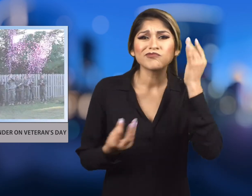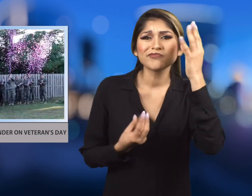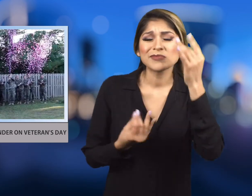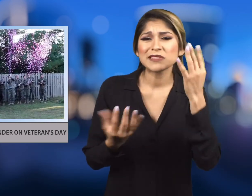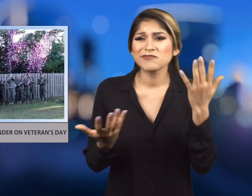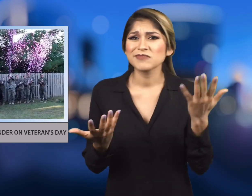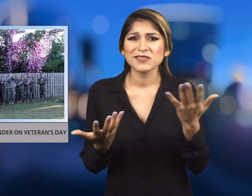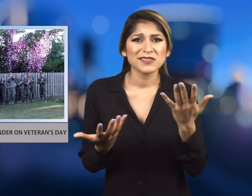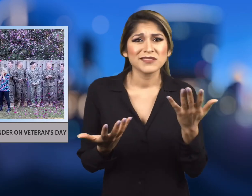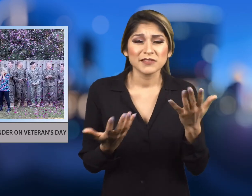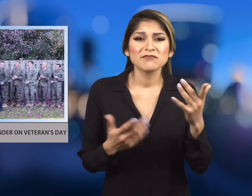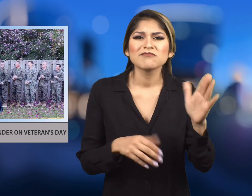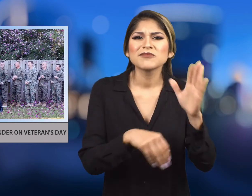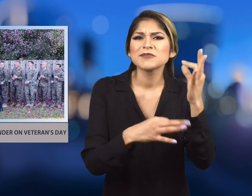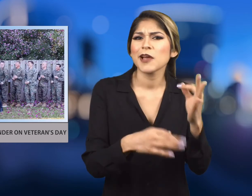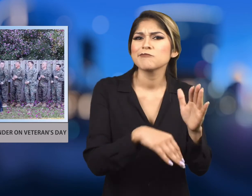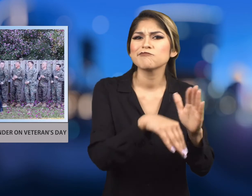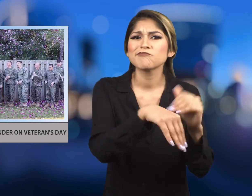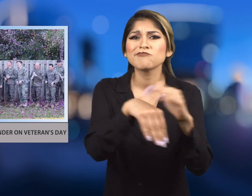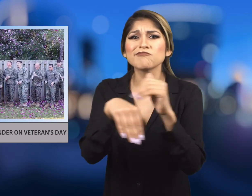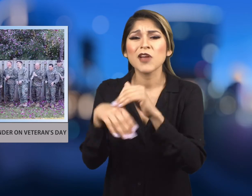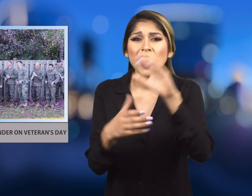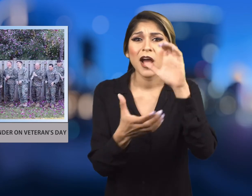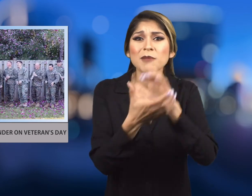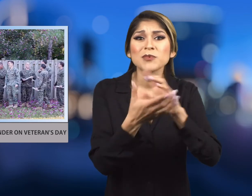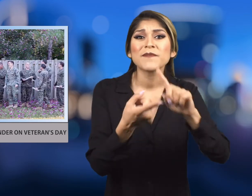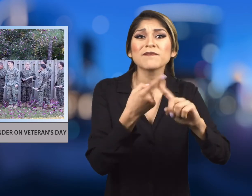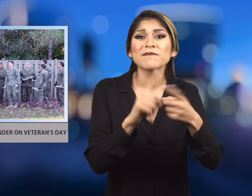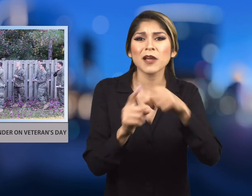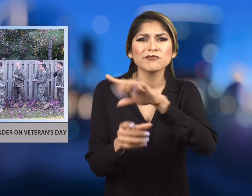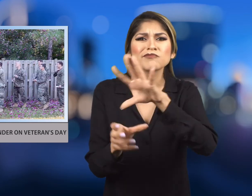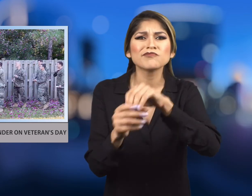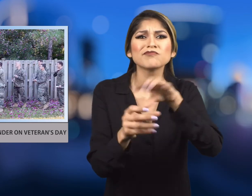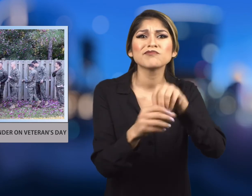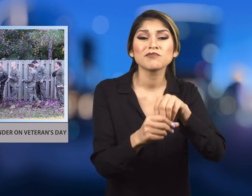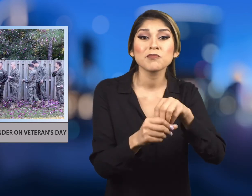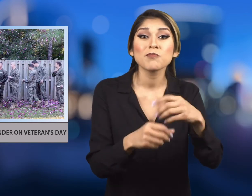So she gathered a group of Marine and Navy friends who served with her husband